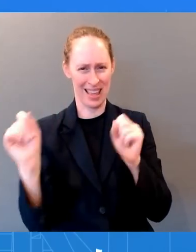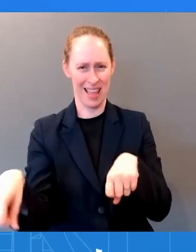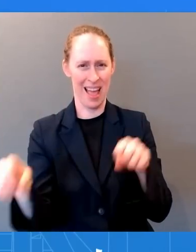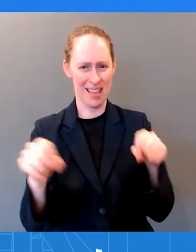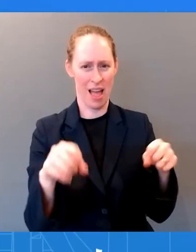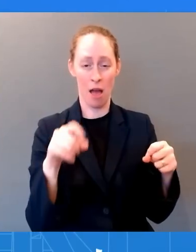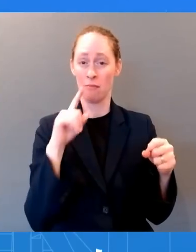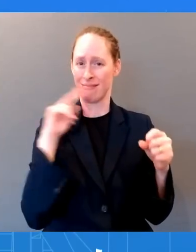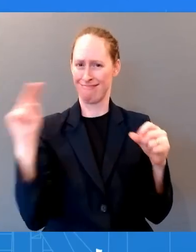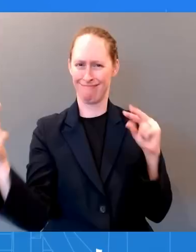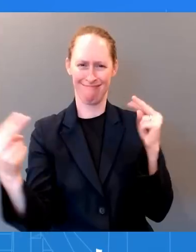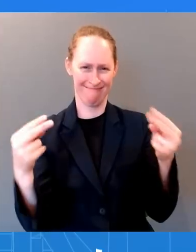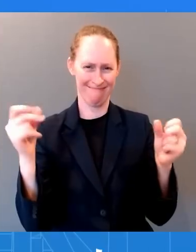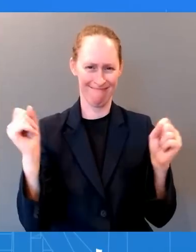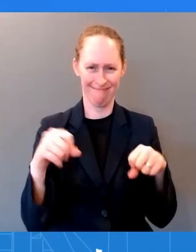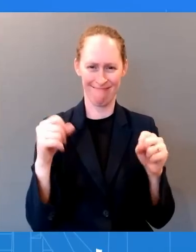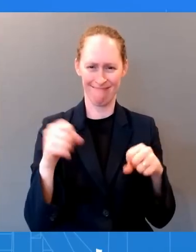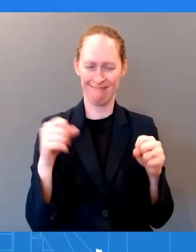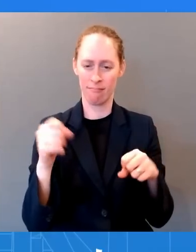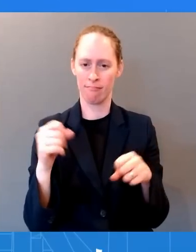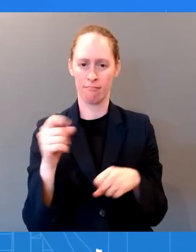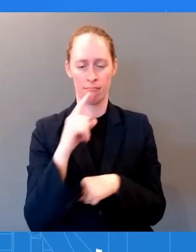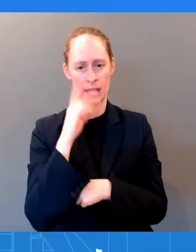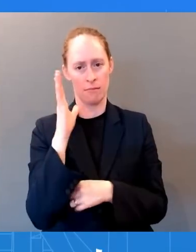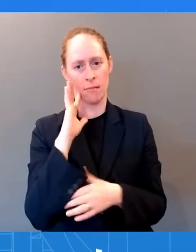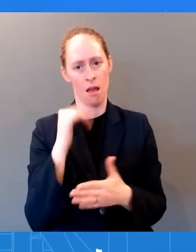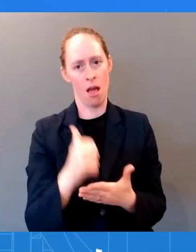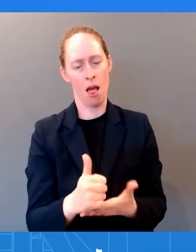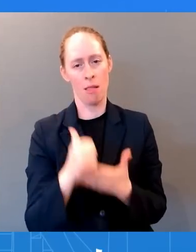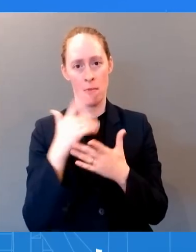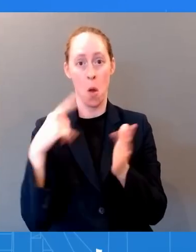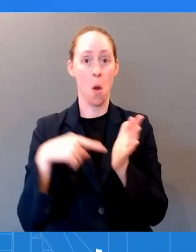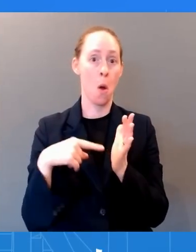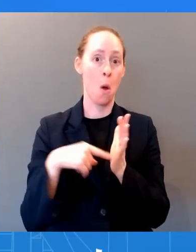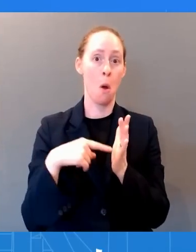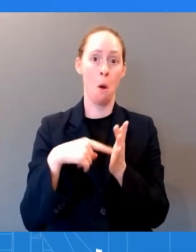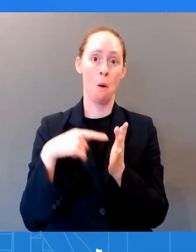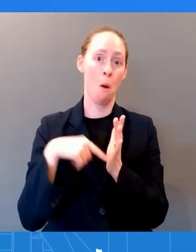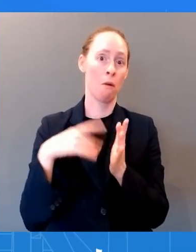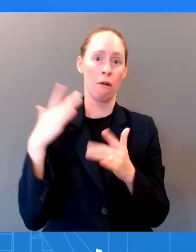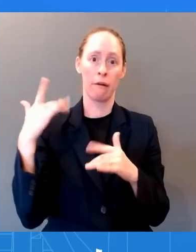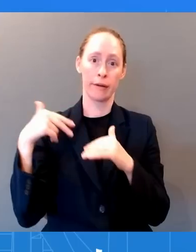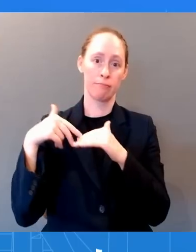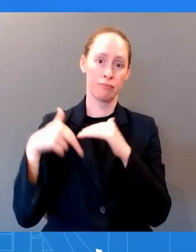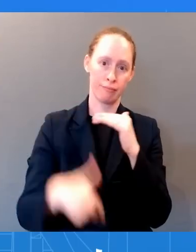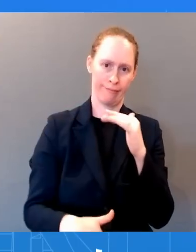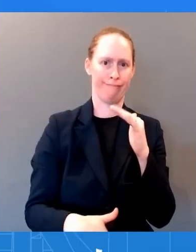the deficit down by $1.7 trillion by the end of this year, and -- and including the Inflation Reduction Act